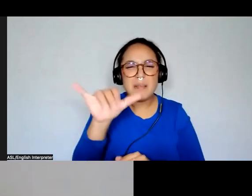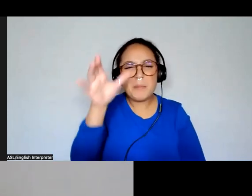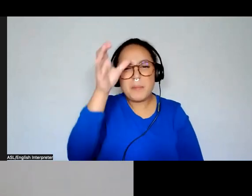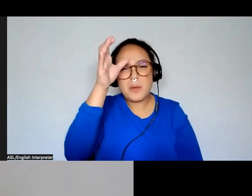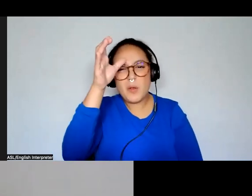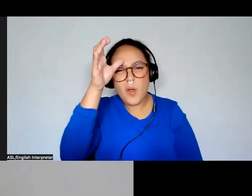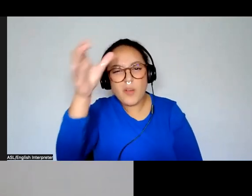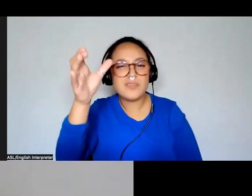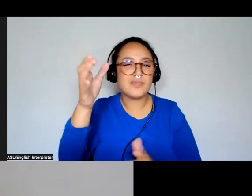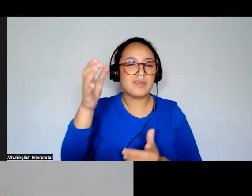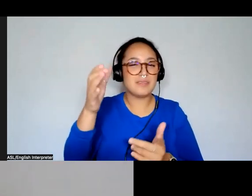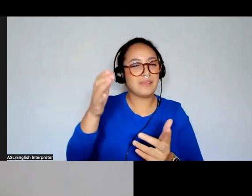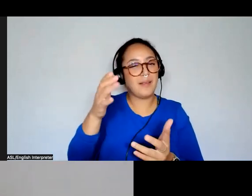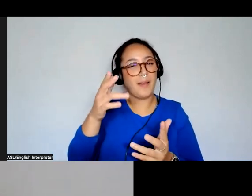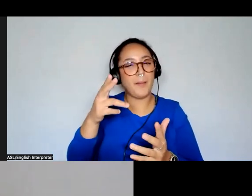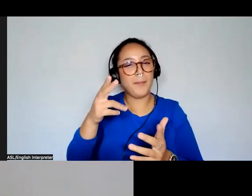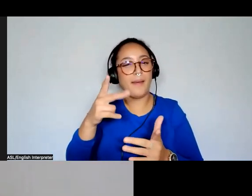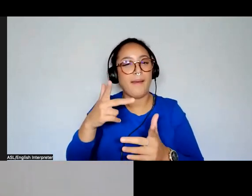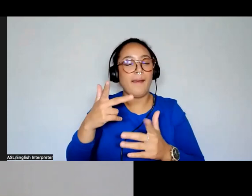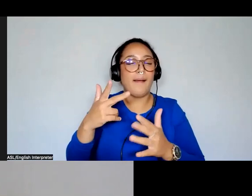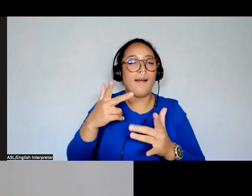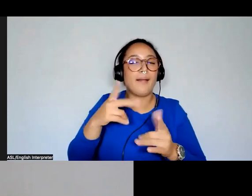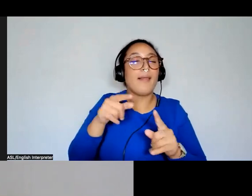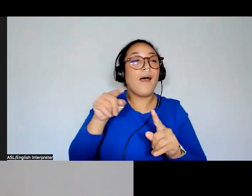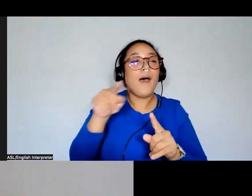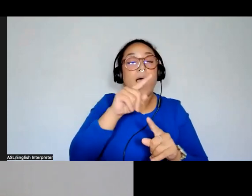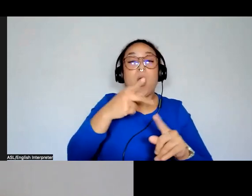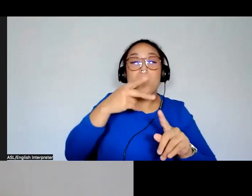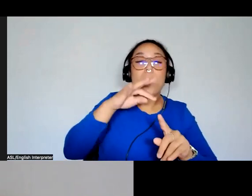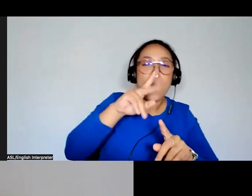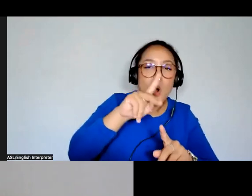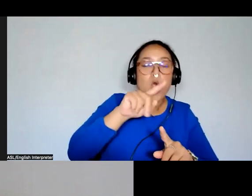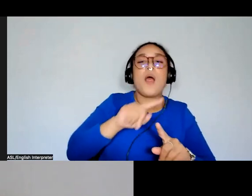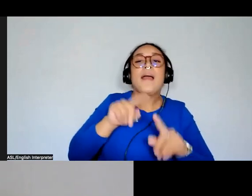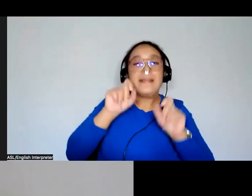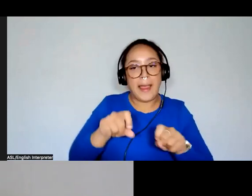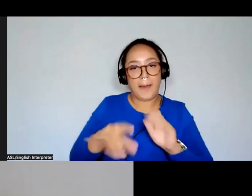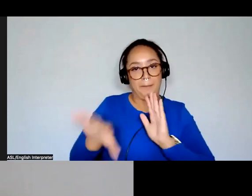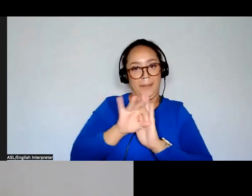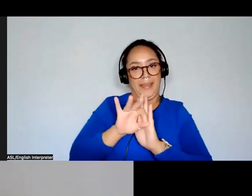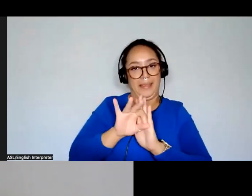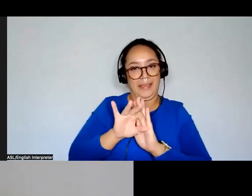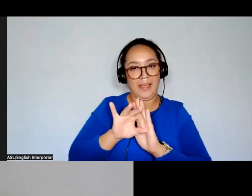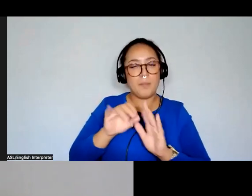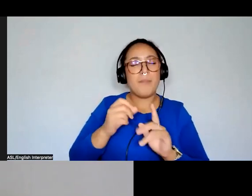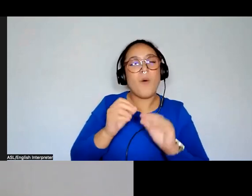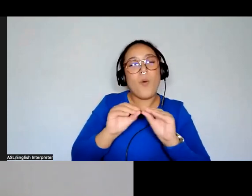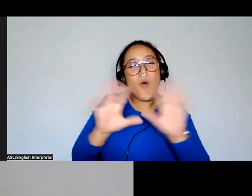sites available for you to choose but it's not obviously it's not a city park it's completely